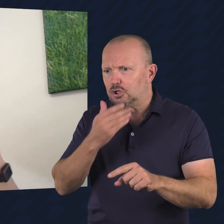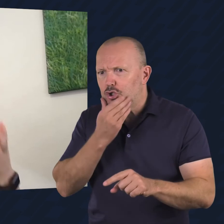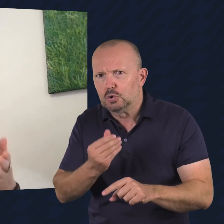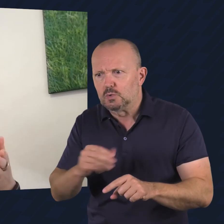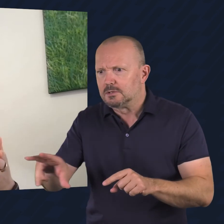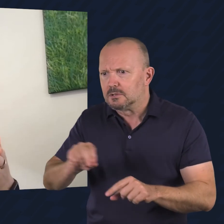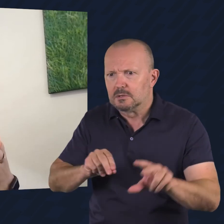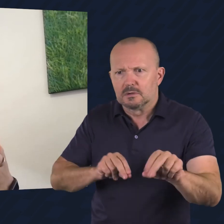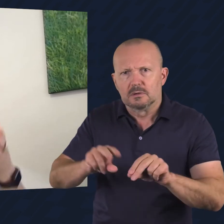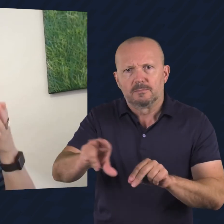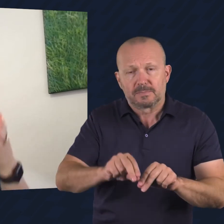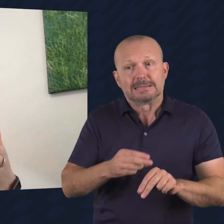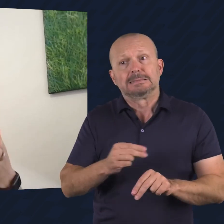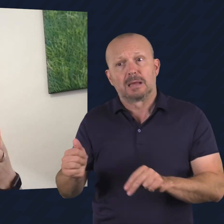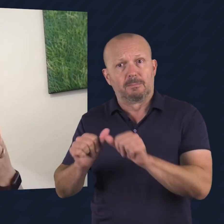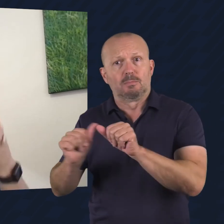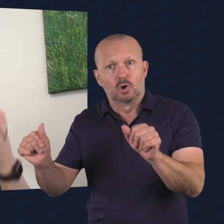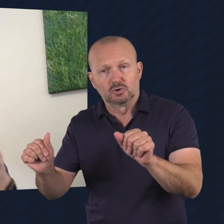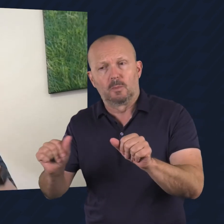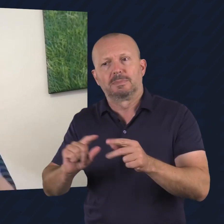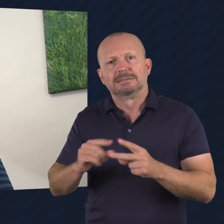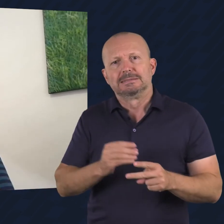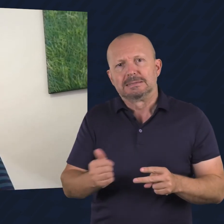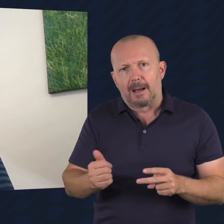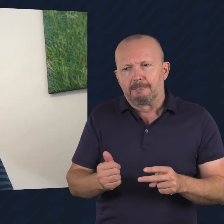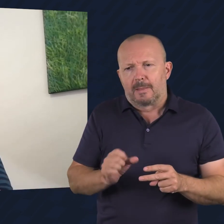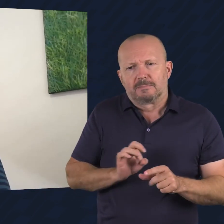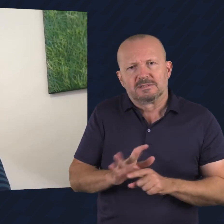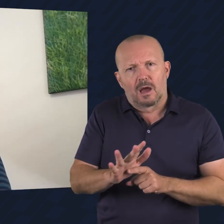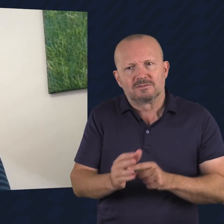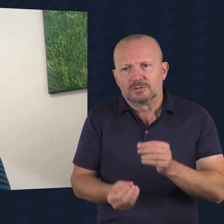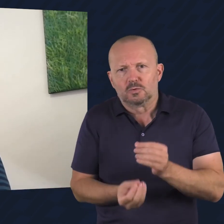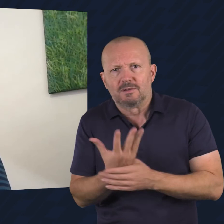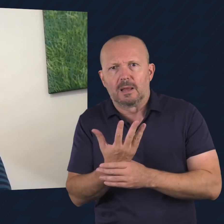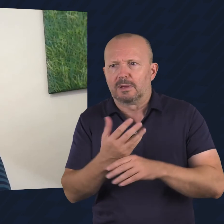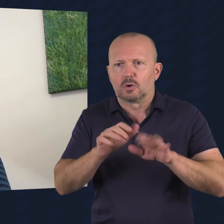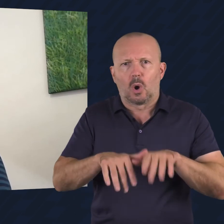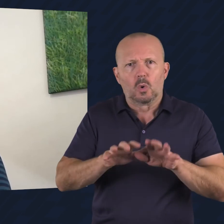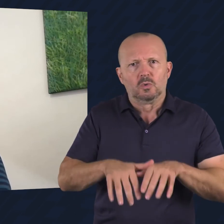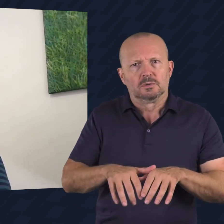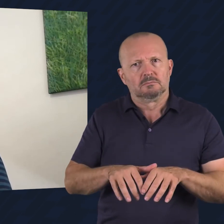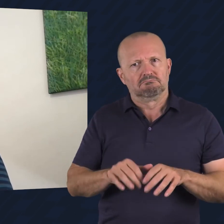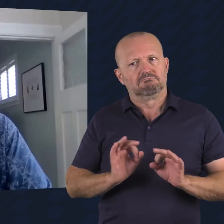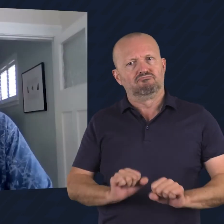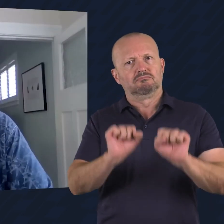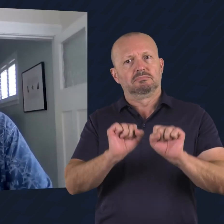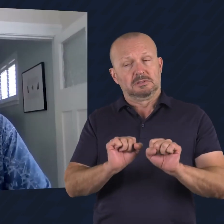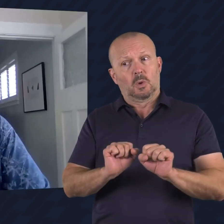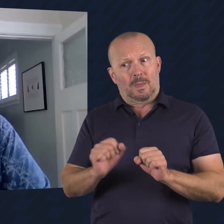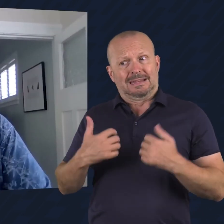they are looking at some commercial technologies, but also what they need to fine tune themselves. Yeah.